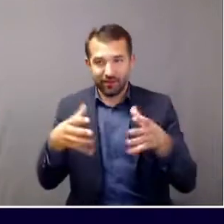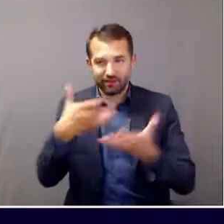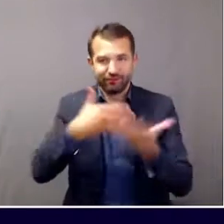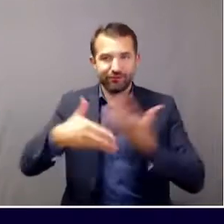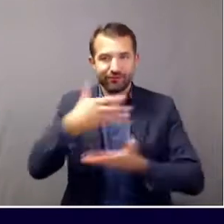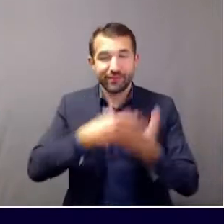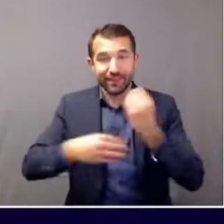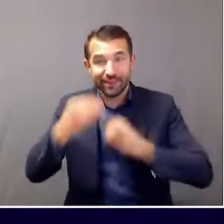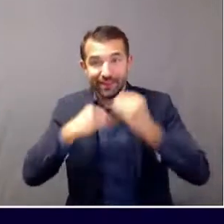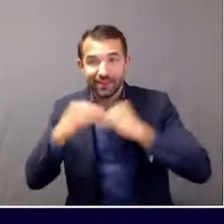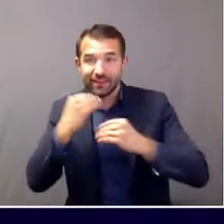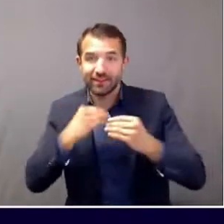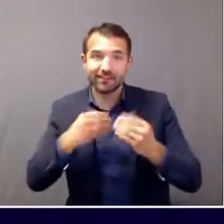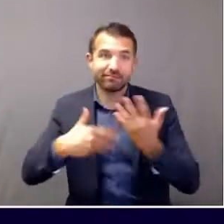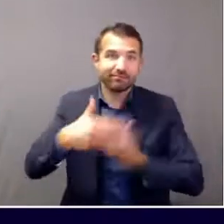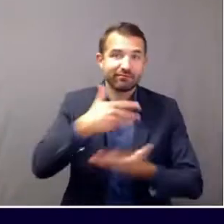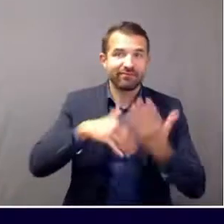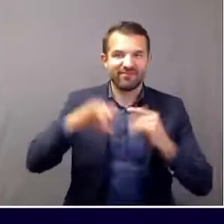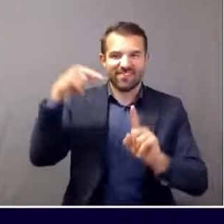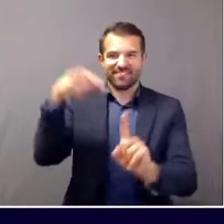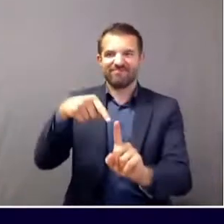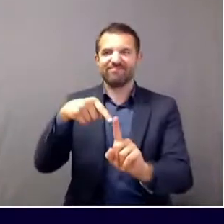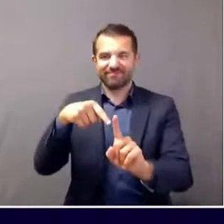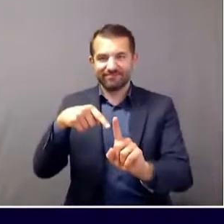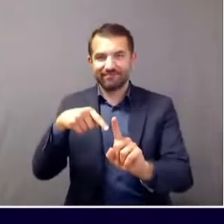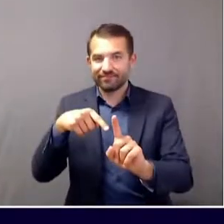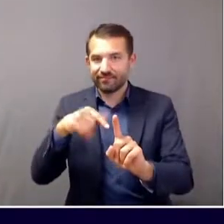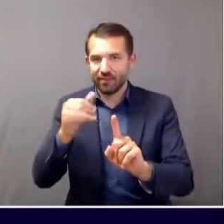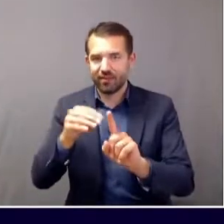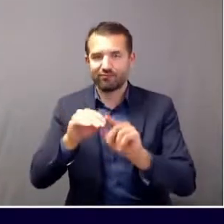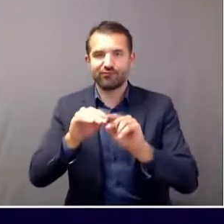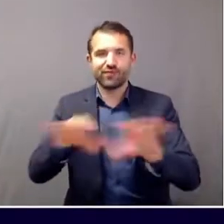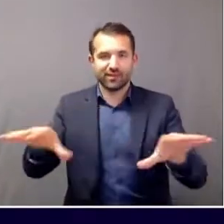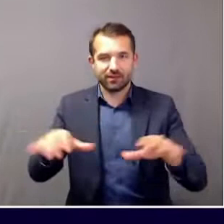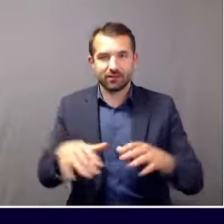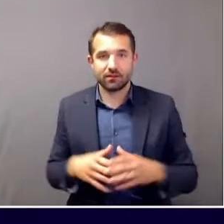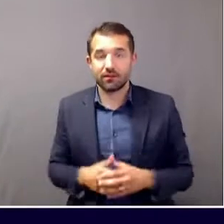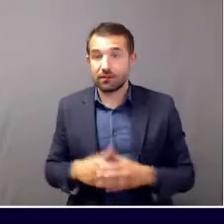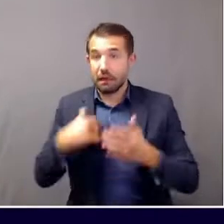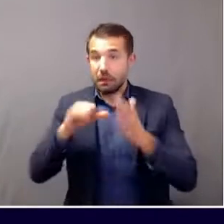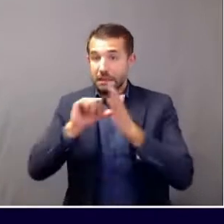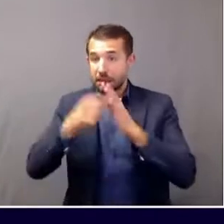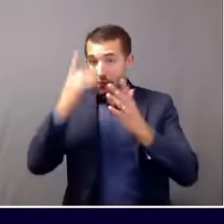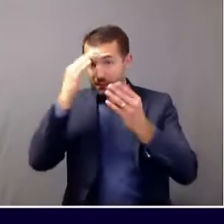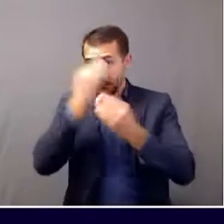and just make sure that folks